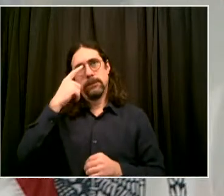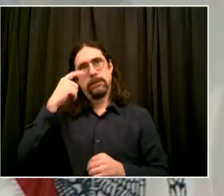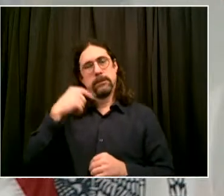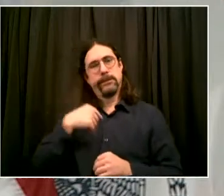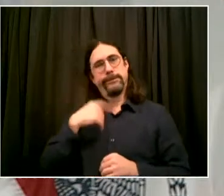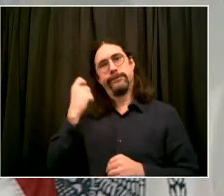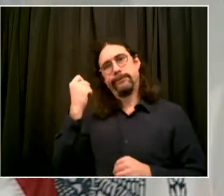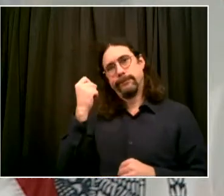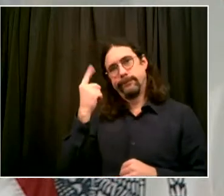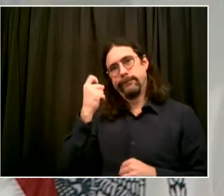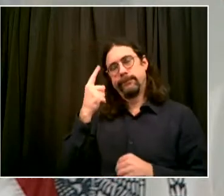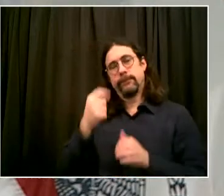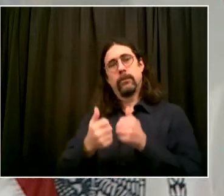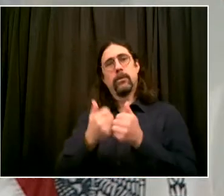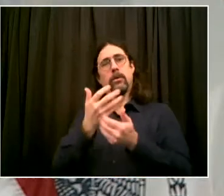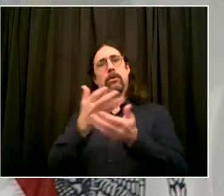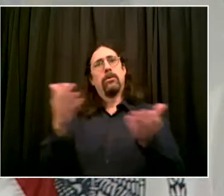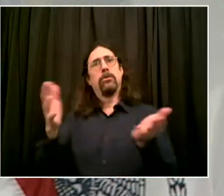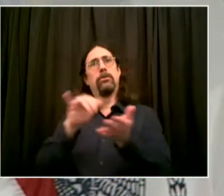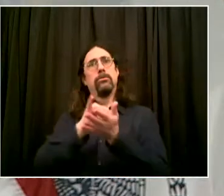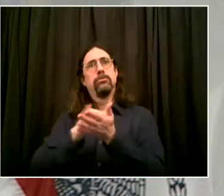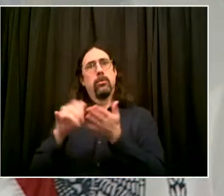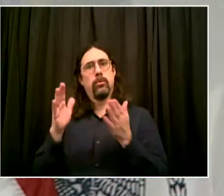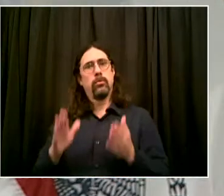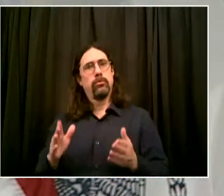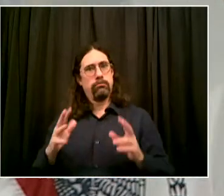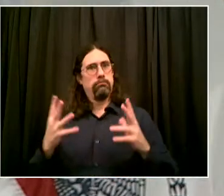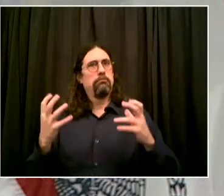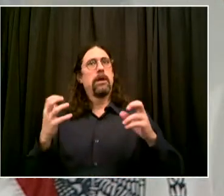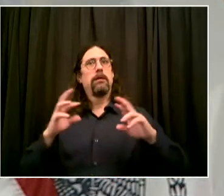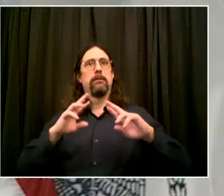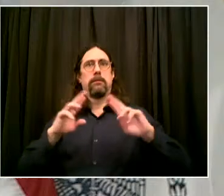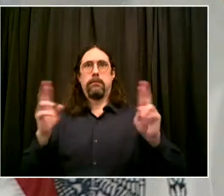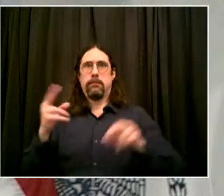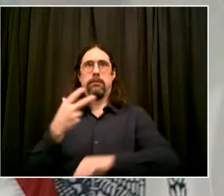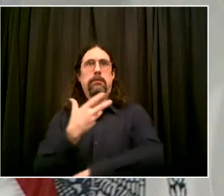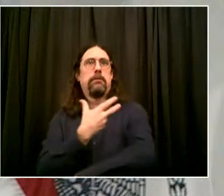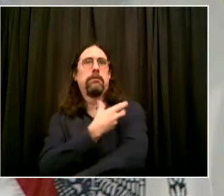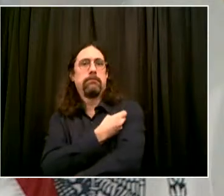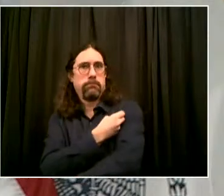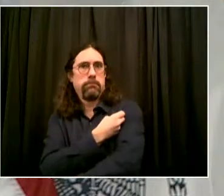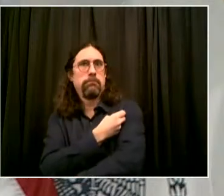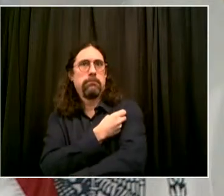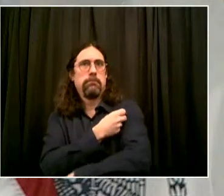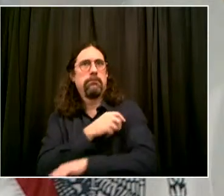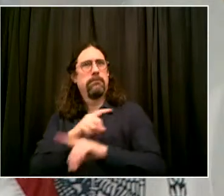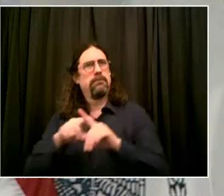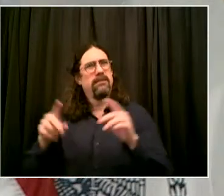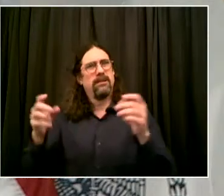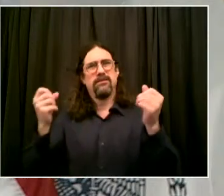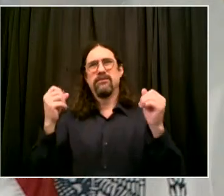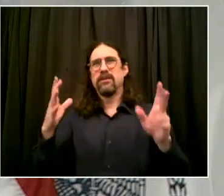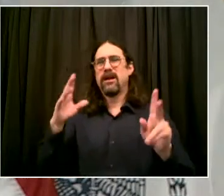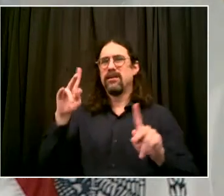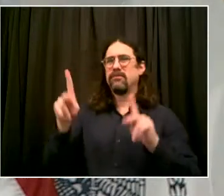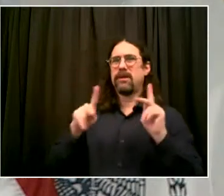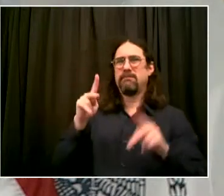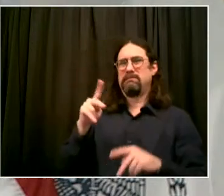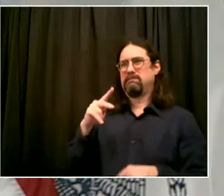THERE'S STILL A LOLO TOF HESITANCY IN A VARIETY OF COMMUNITIES. WE KNOW THAT HAS INTENSIFIED